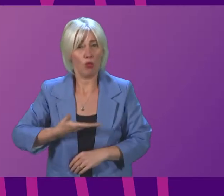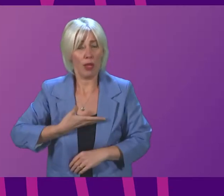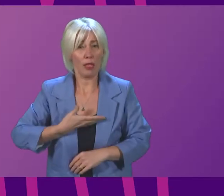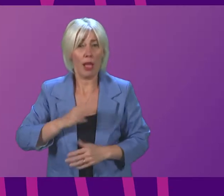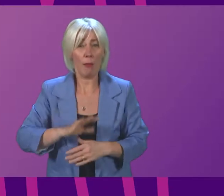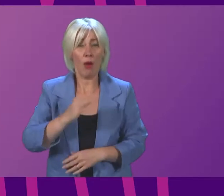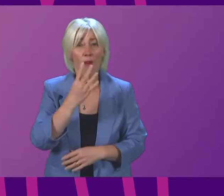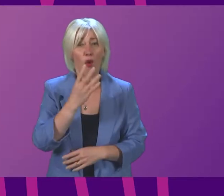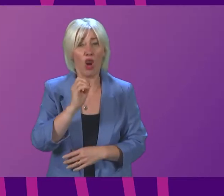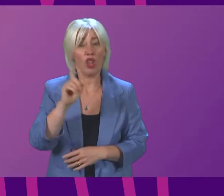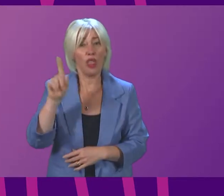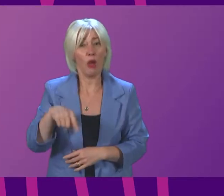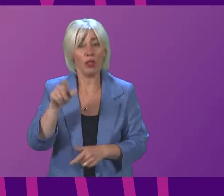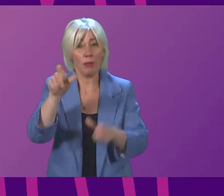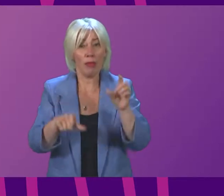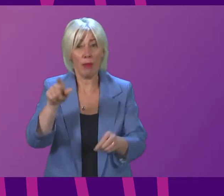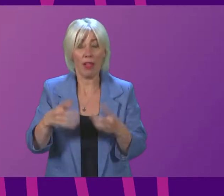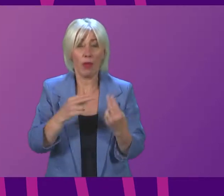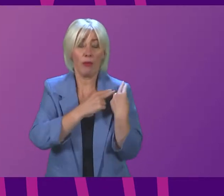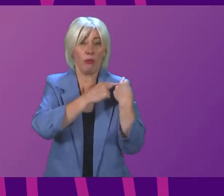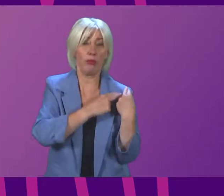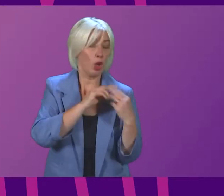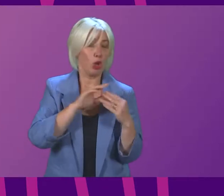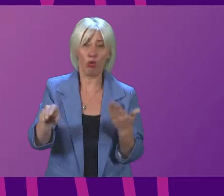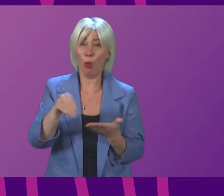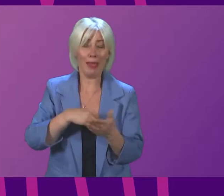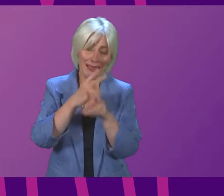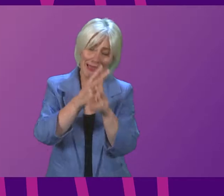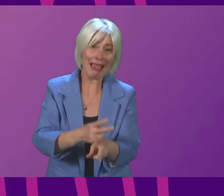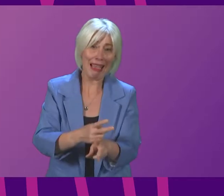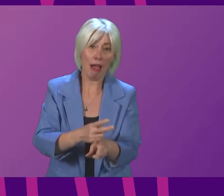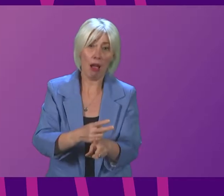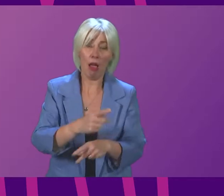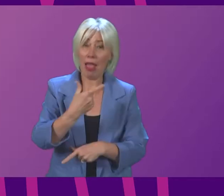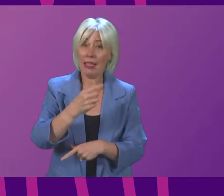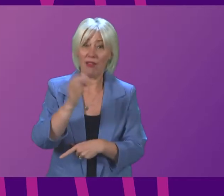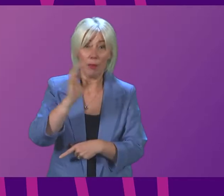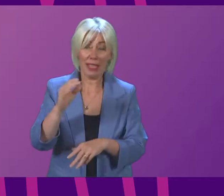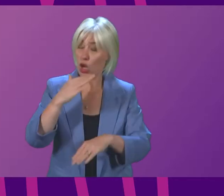more people have taken on unpaid care, of whom 70 per cent have not had a break and most are women.